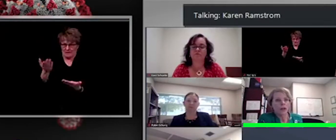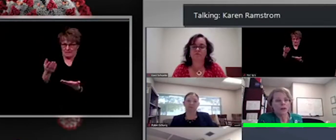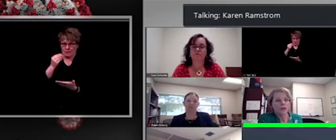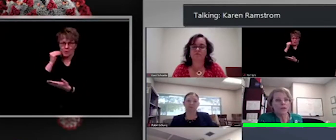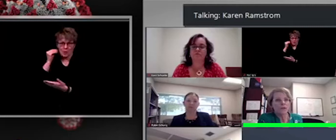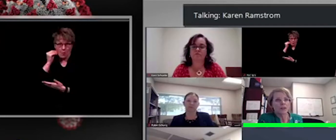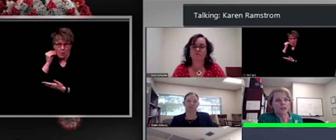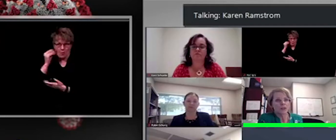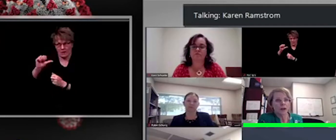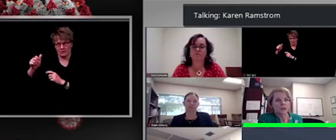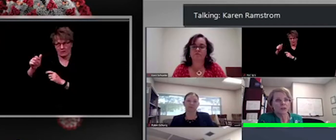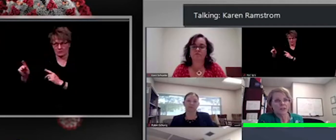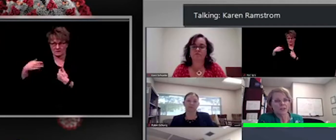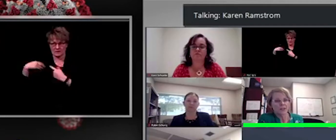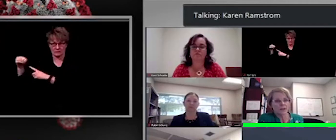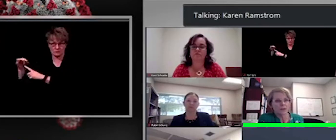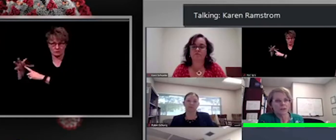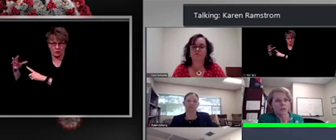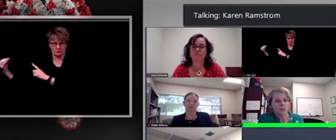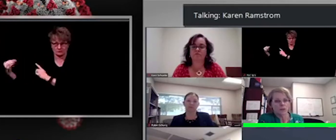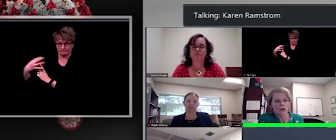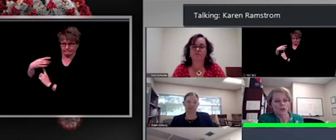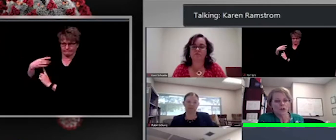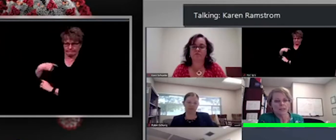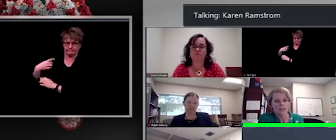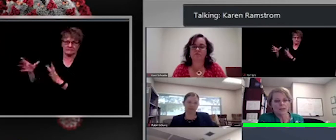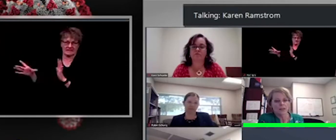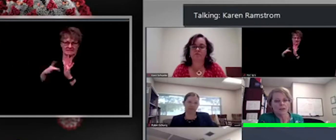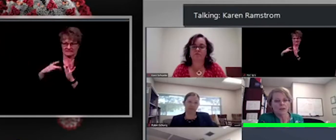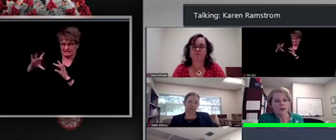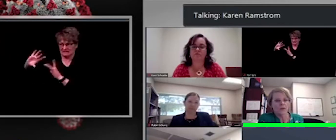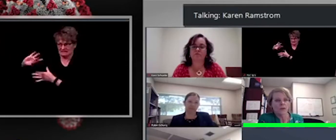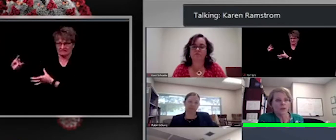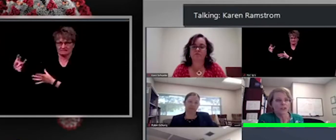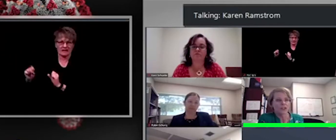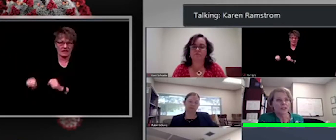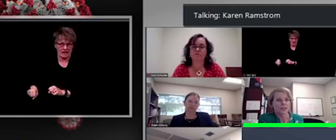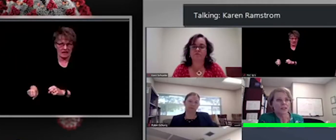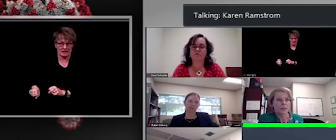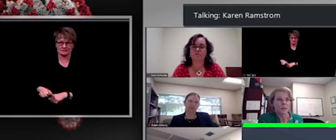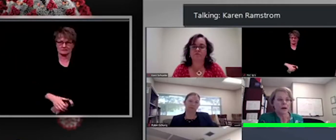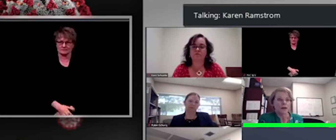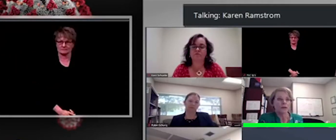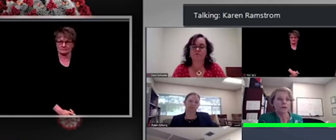of this regular testing of essential workers is to identify infections that might be mild